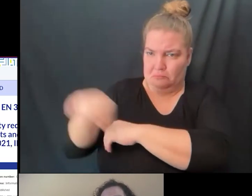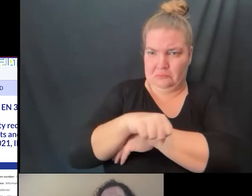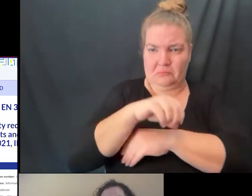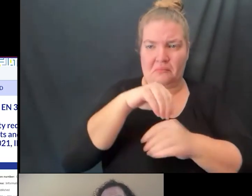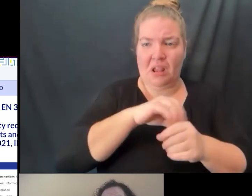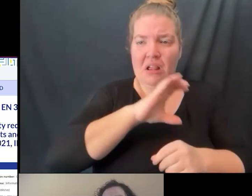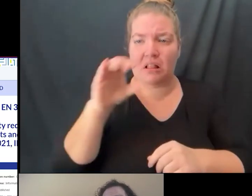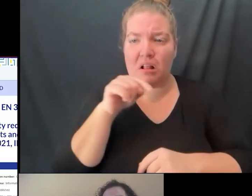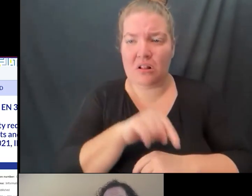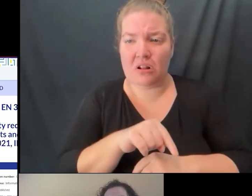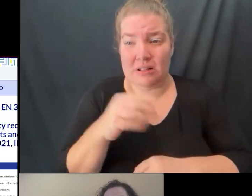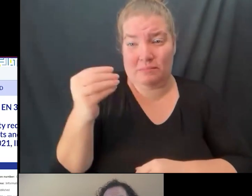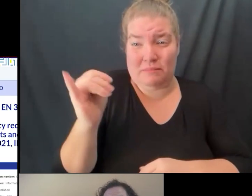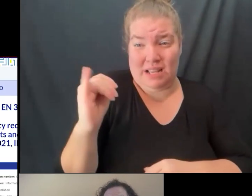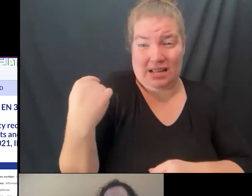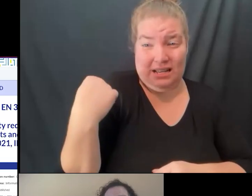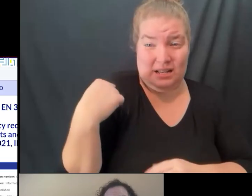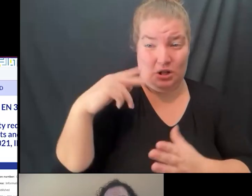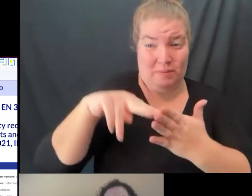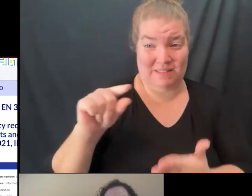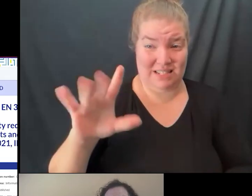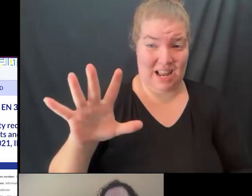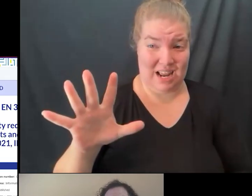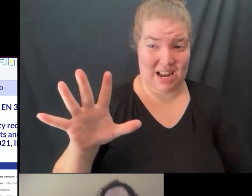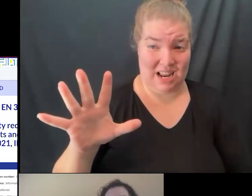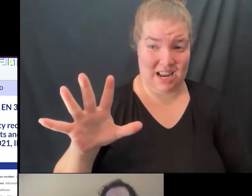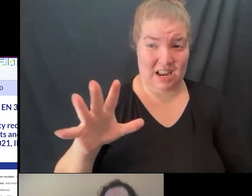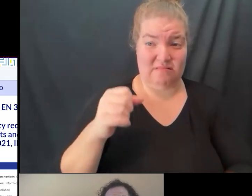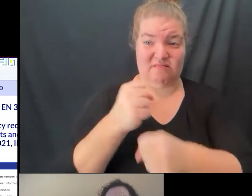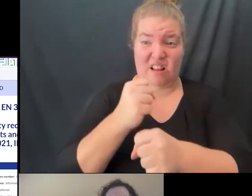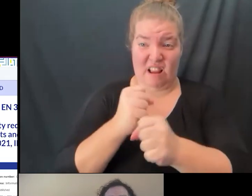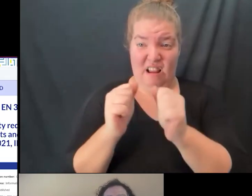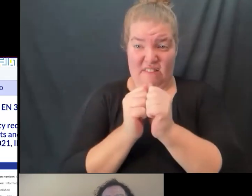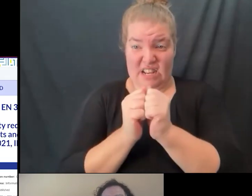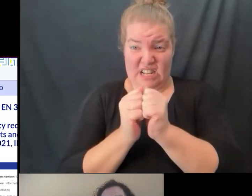And indeed, in May 2025, the Standards Council of Canada,